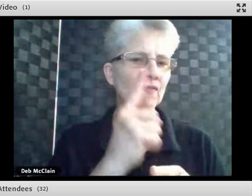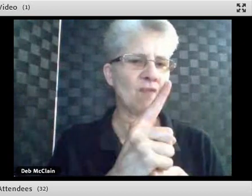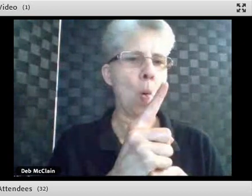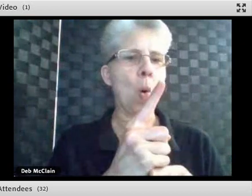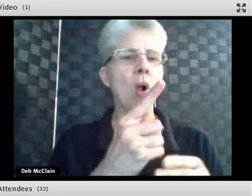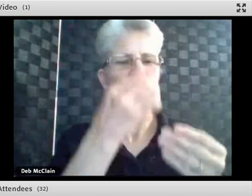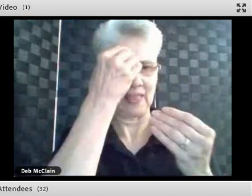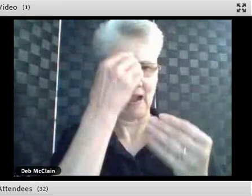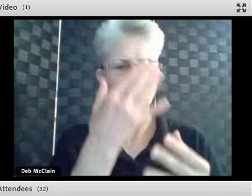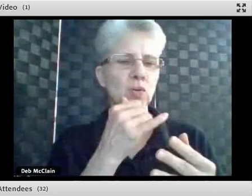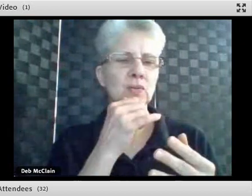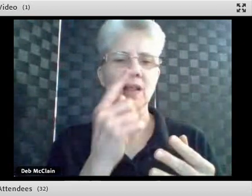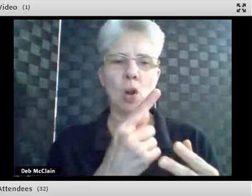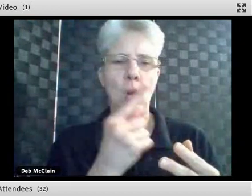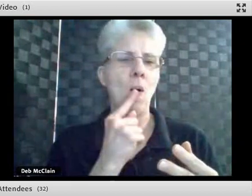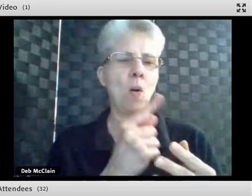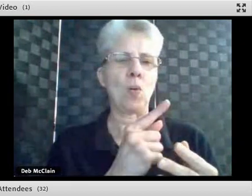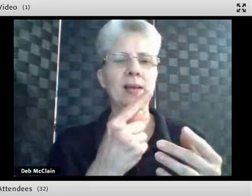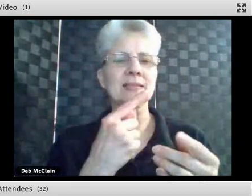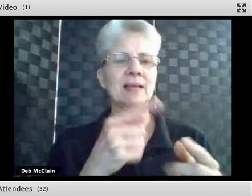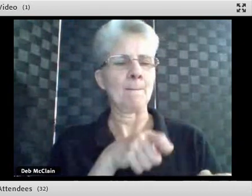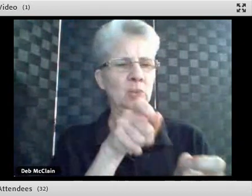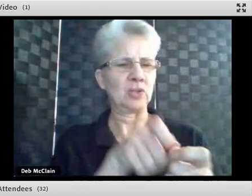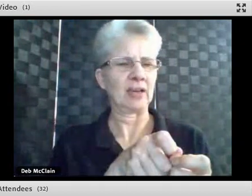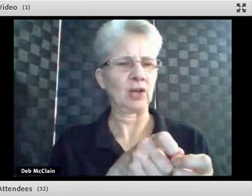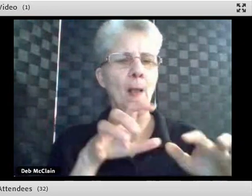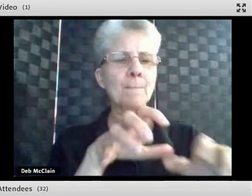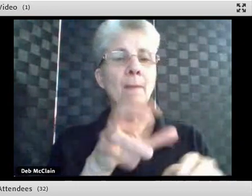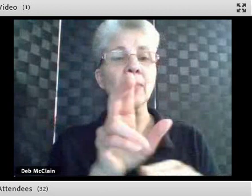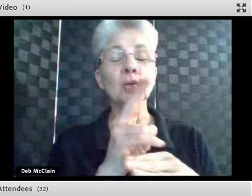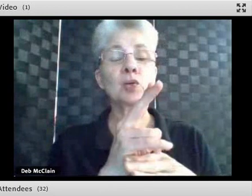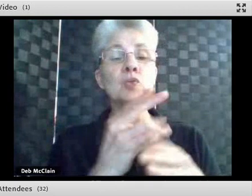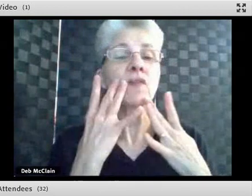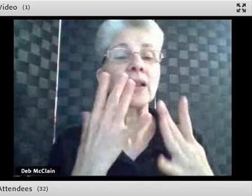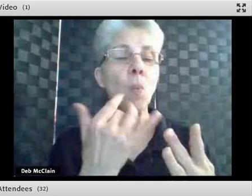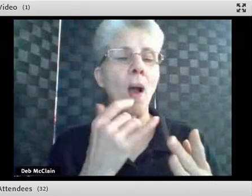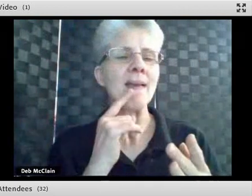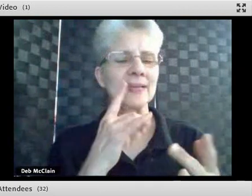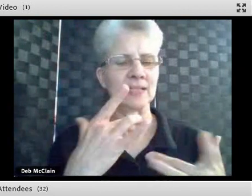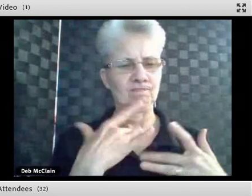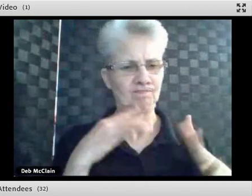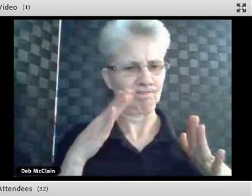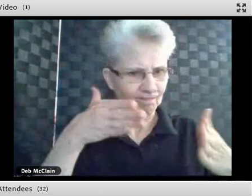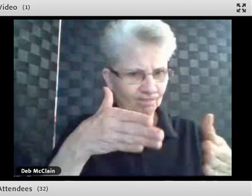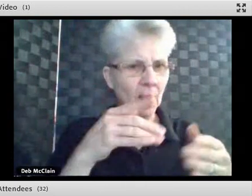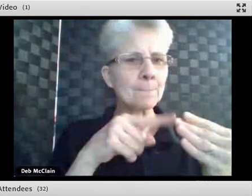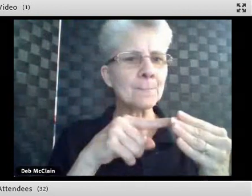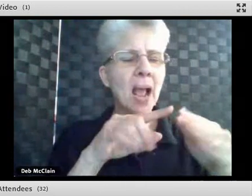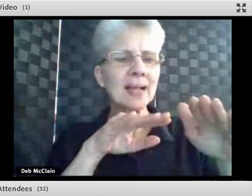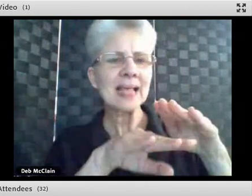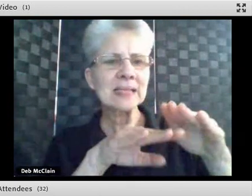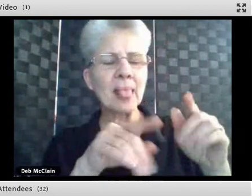So it isn't always particular public-user-friendly because it's really worried about accessibility 20,